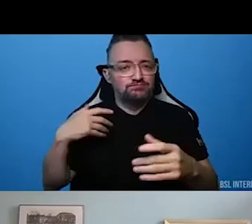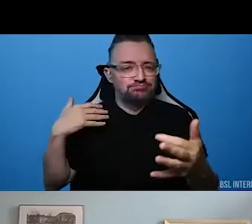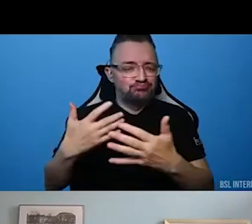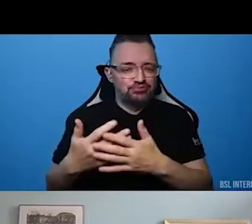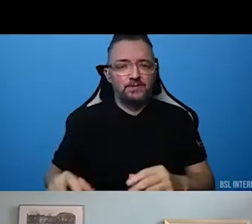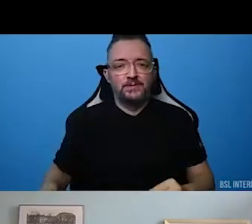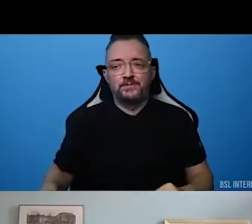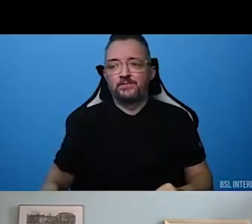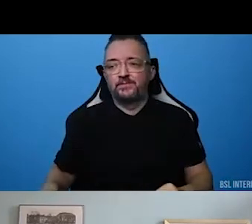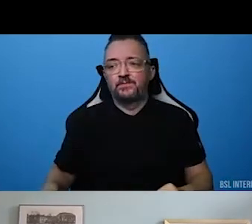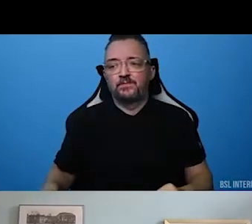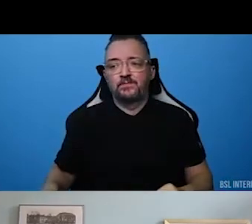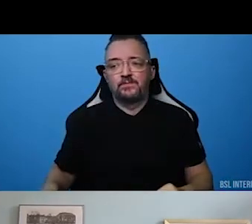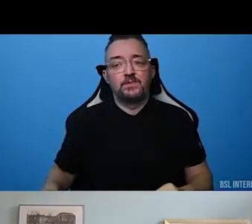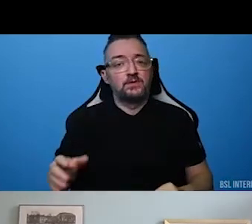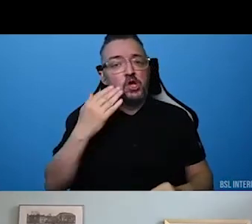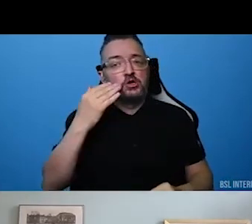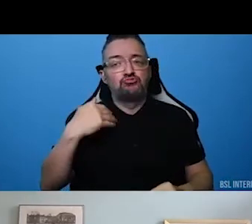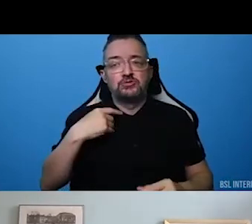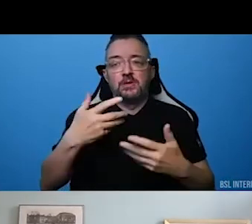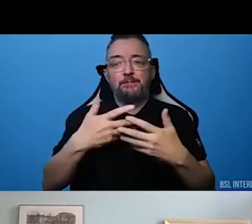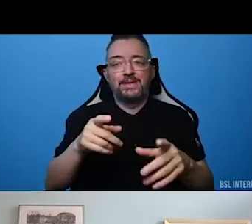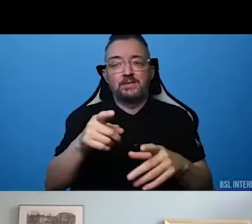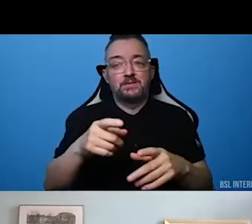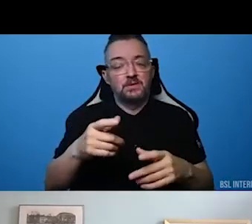But recently it seems that you've become really interested in museum objects